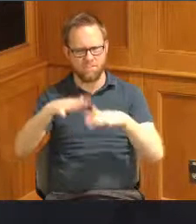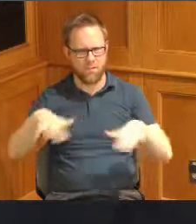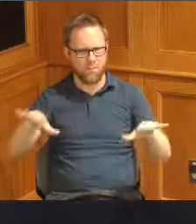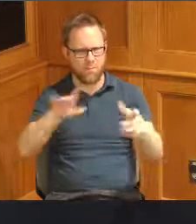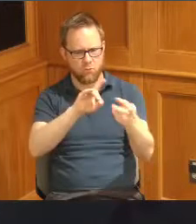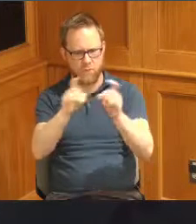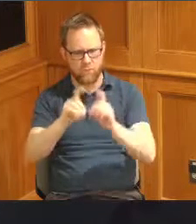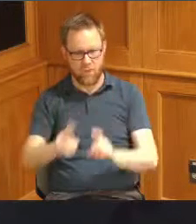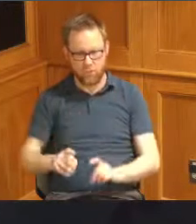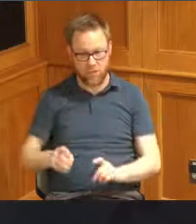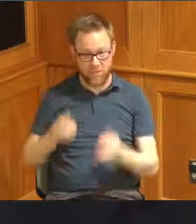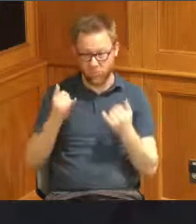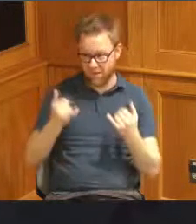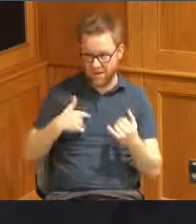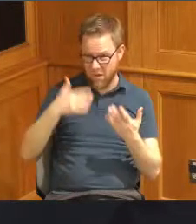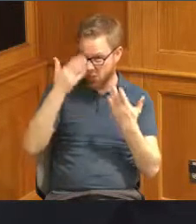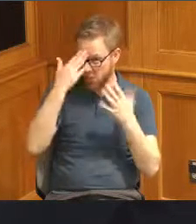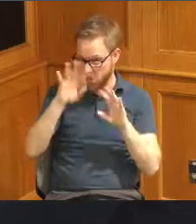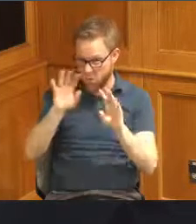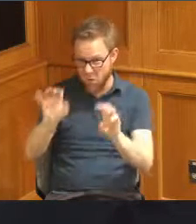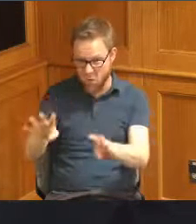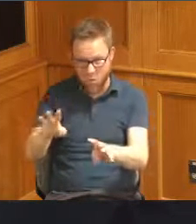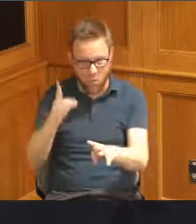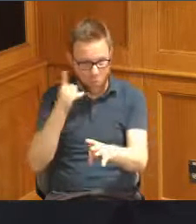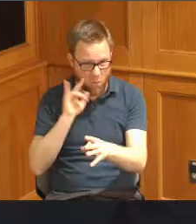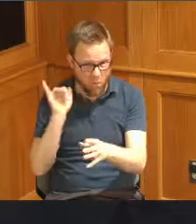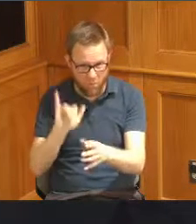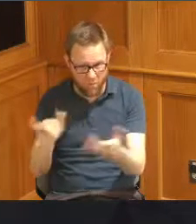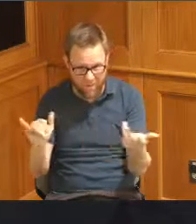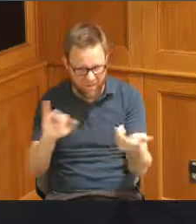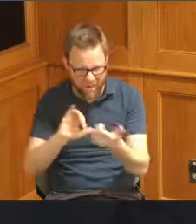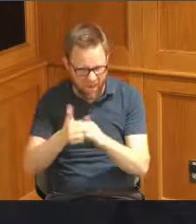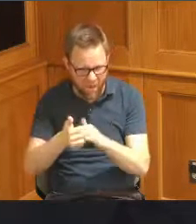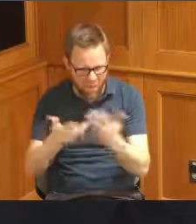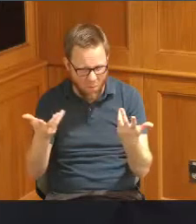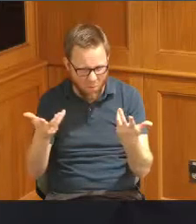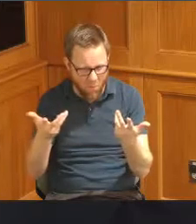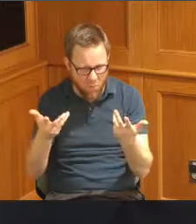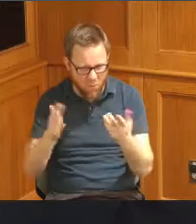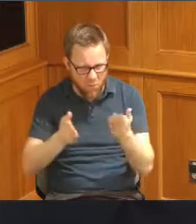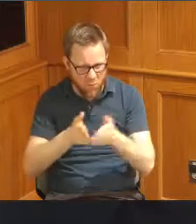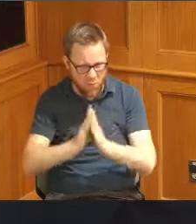you're not sure how it's going to be she's looking at her he's looking